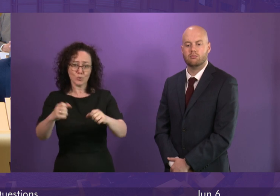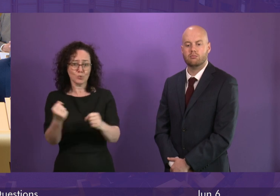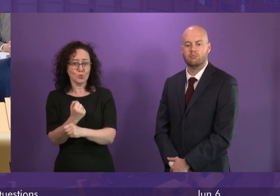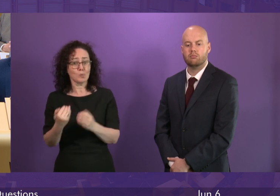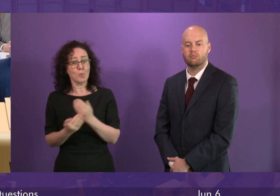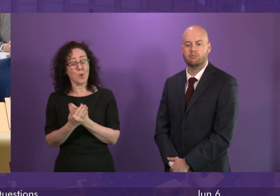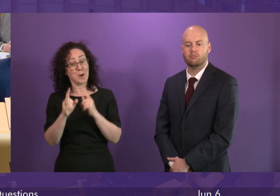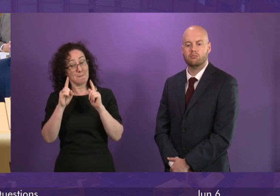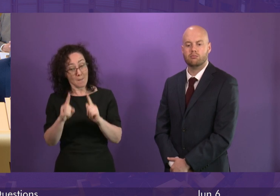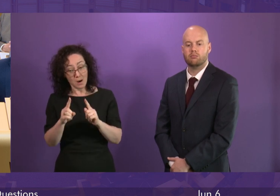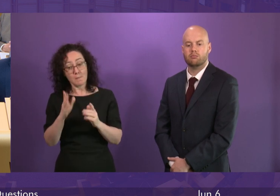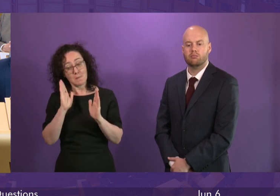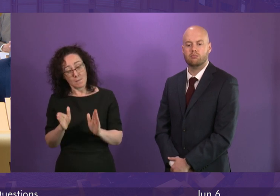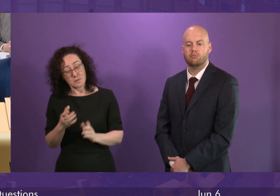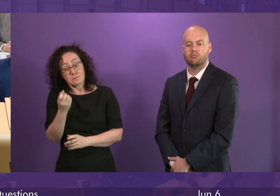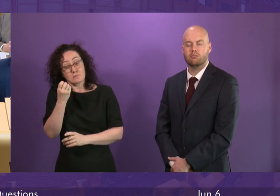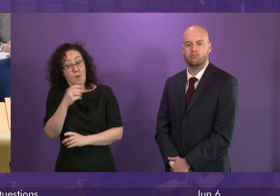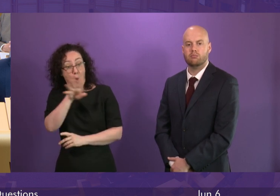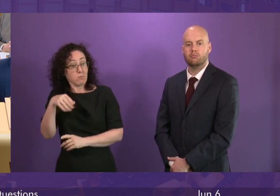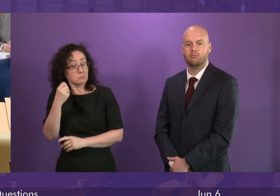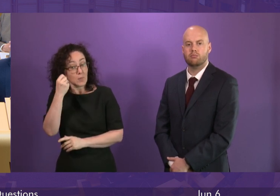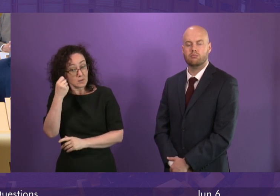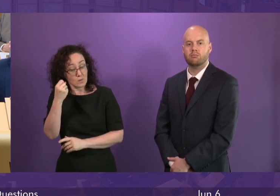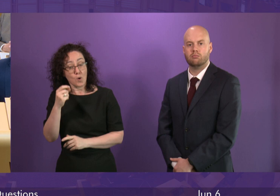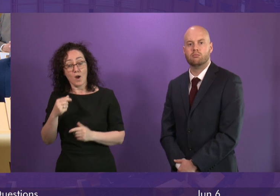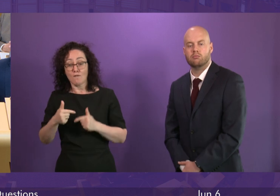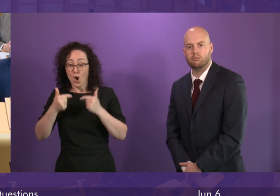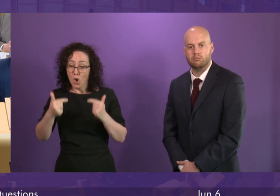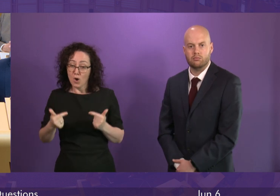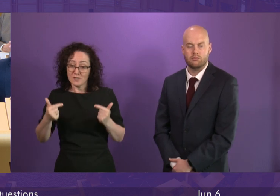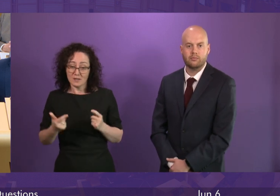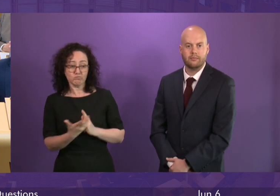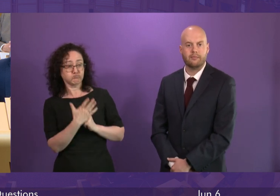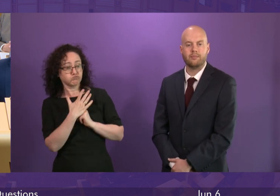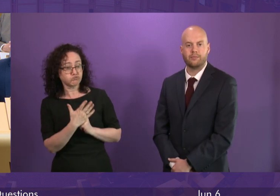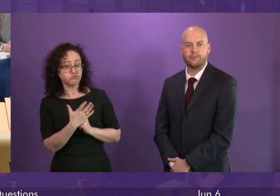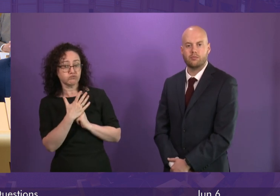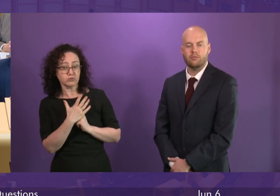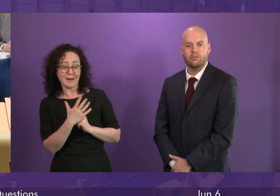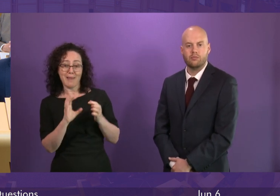series of pressures that arise out of welfare reform and the decisions of the United Kingdom